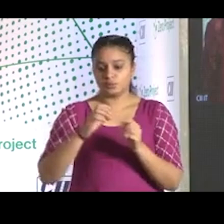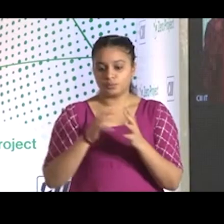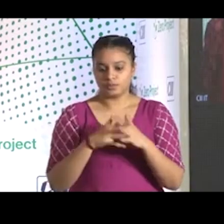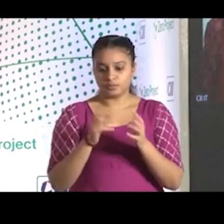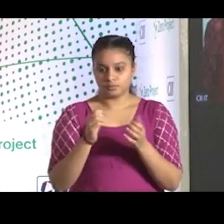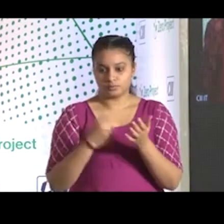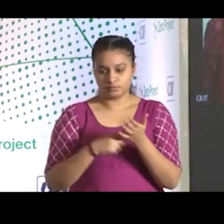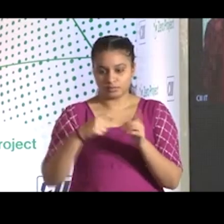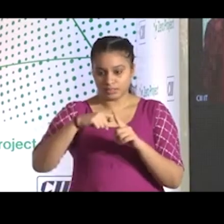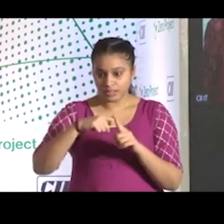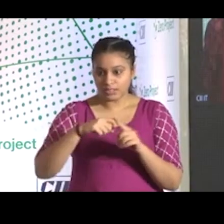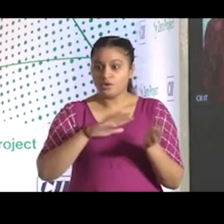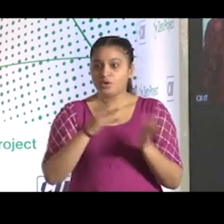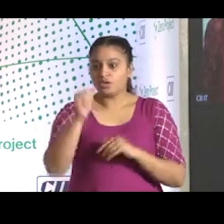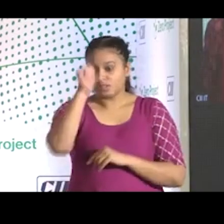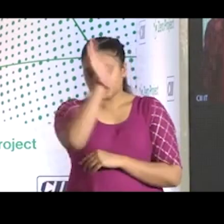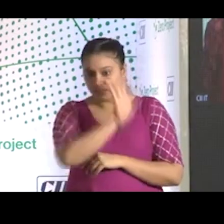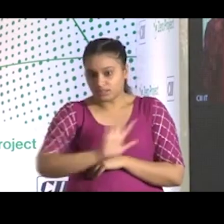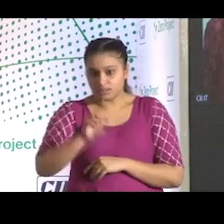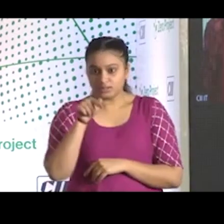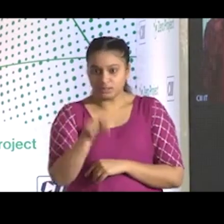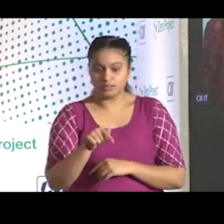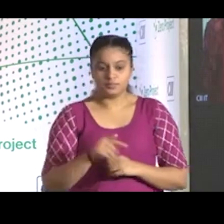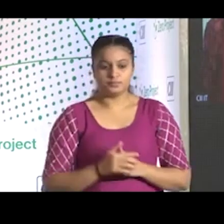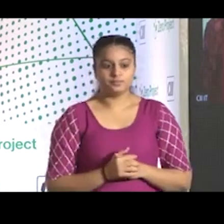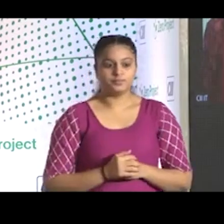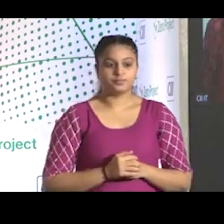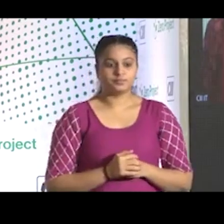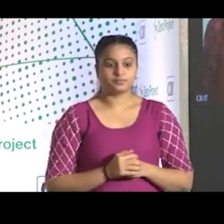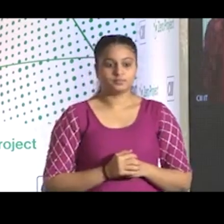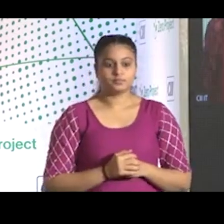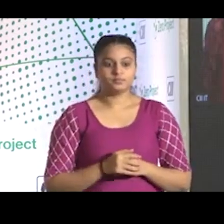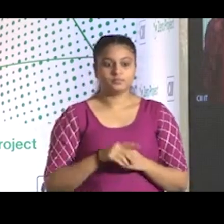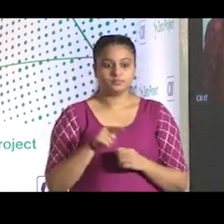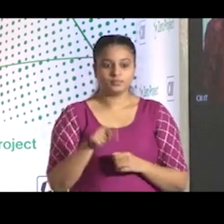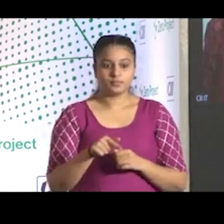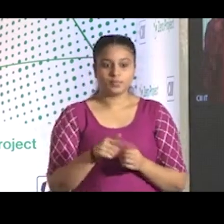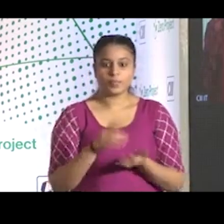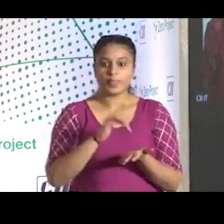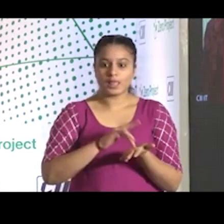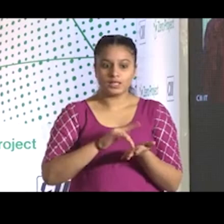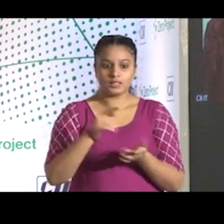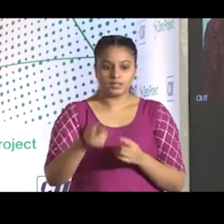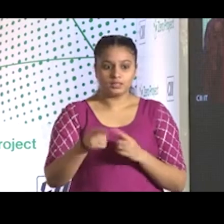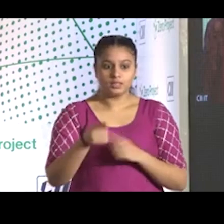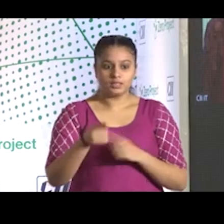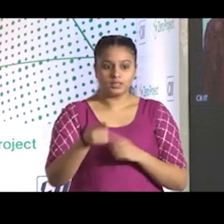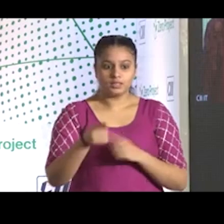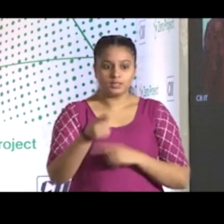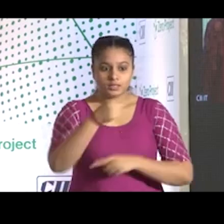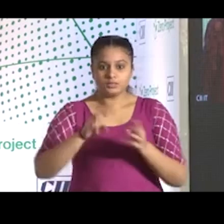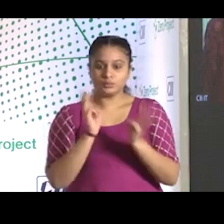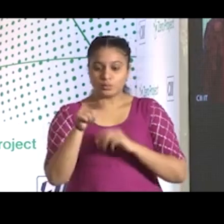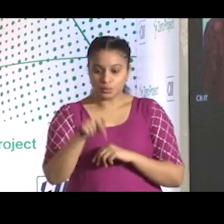And what we bring to India is centered around having this global network, which is to zero project